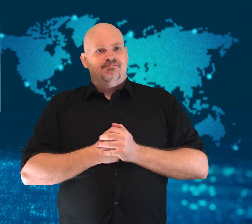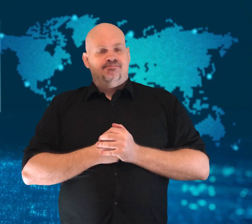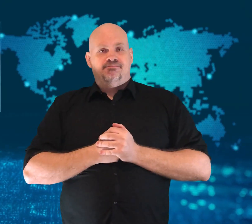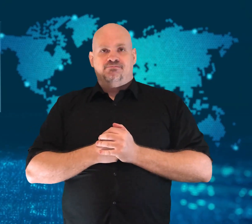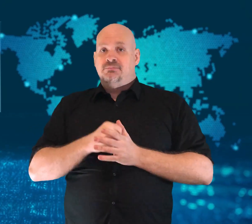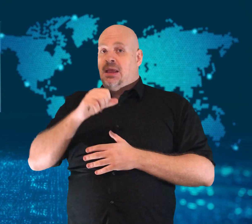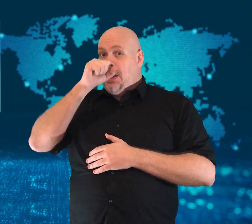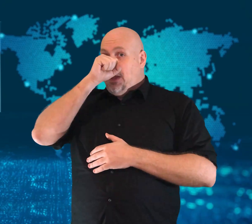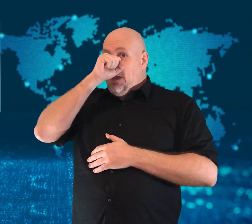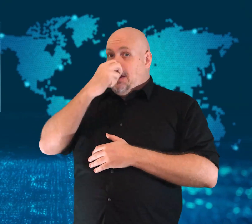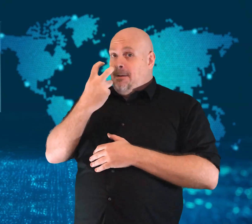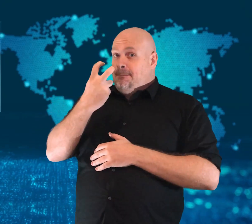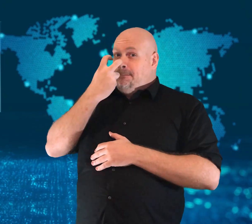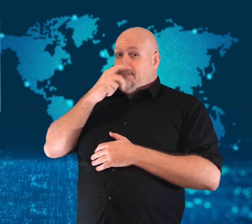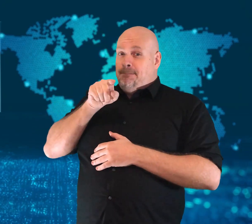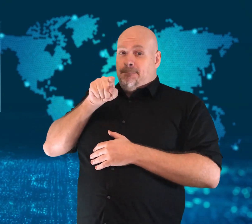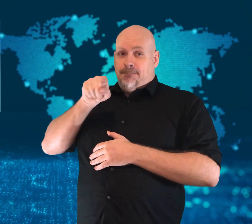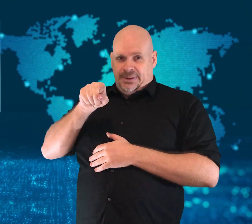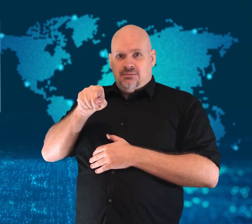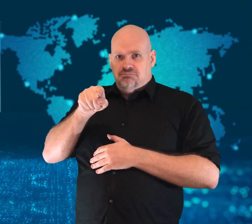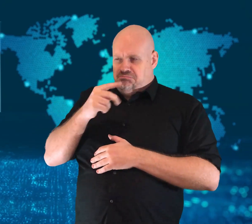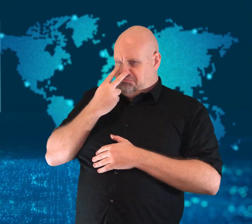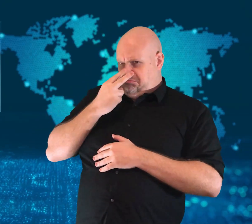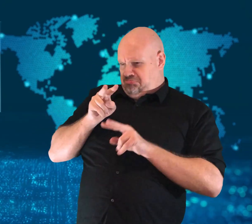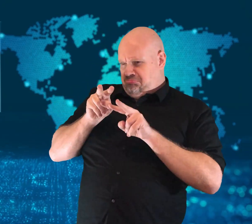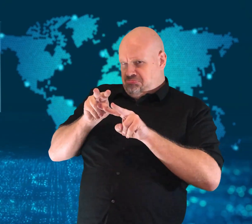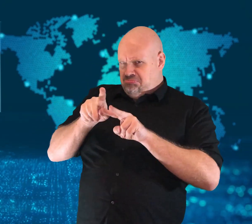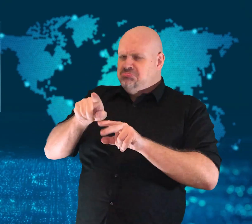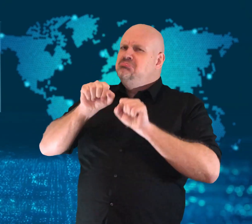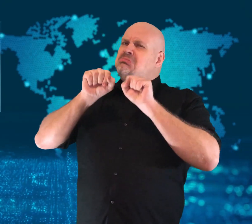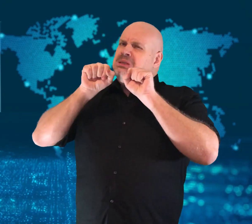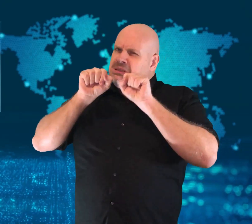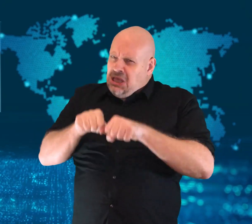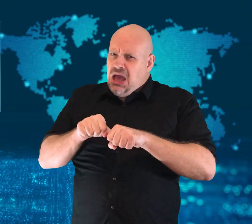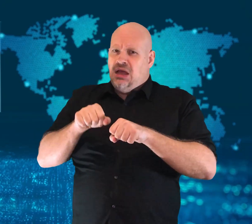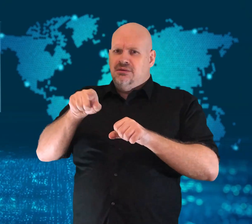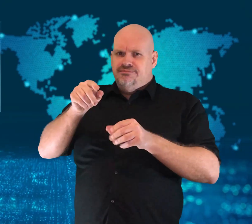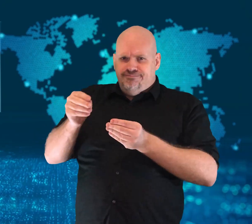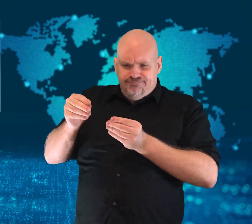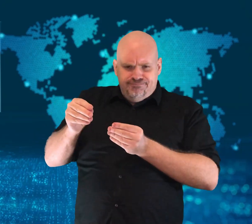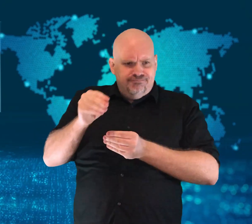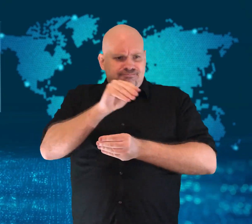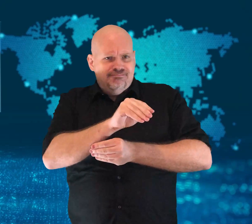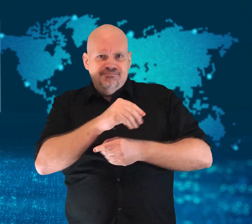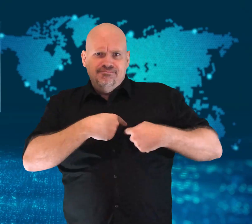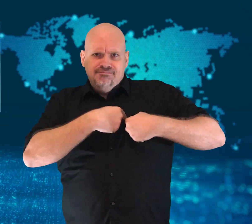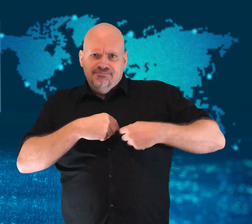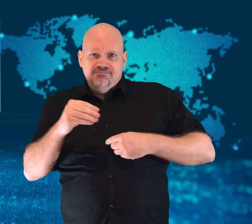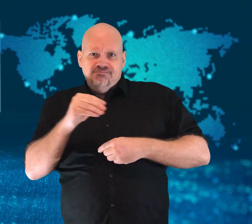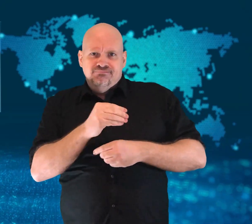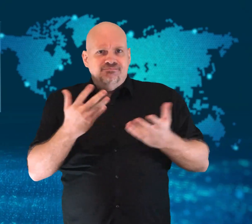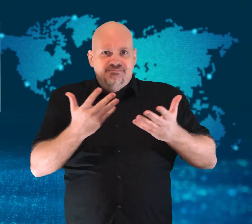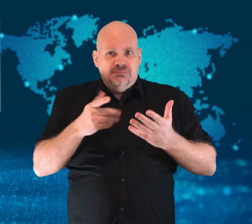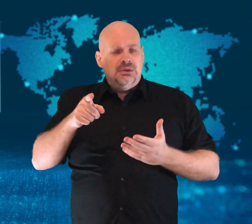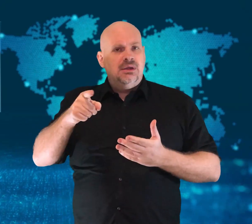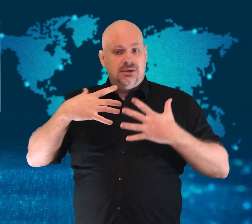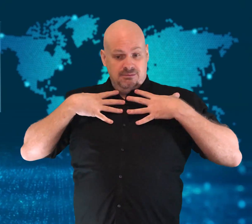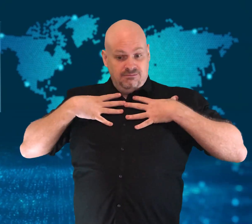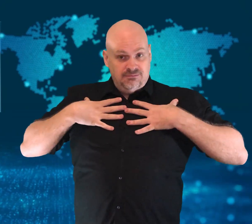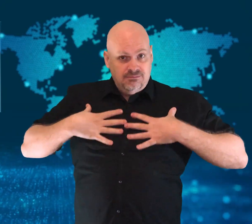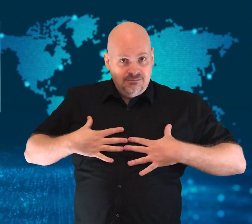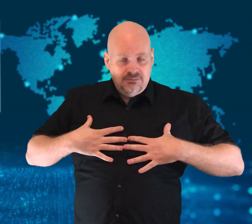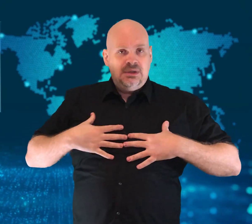Pigs have been considered for potential transplants because